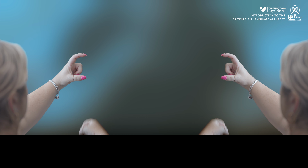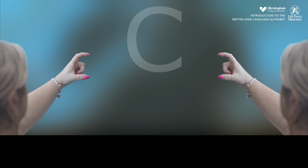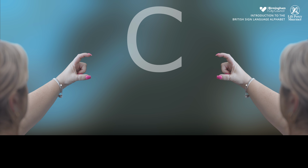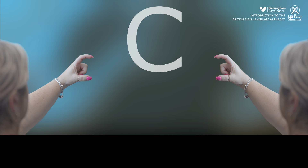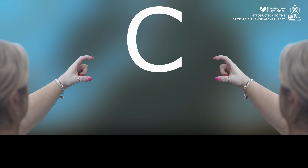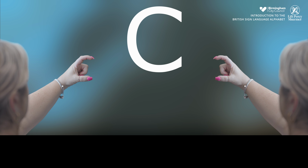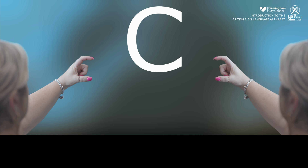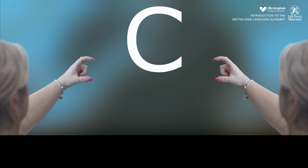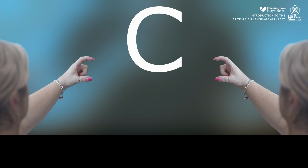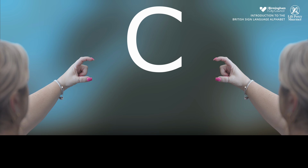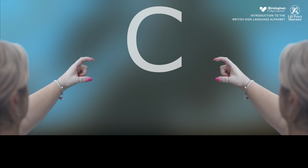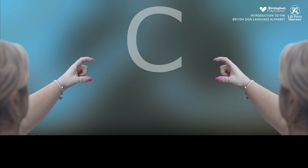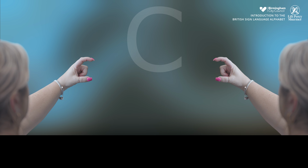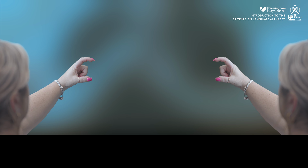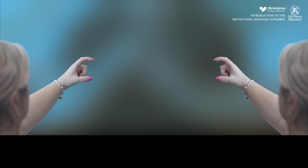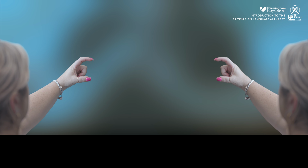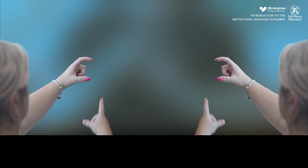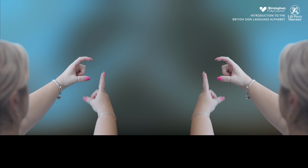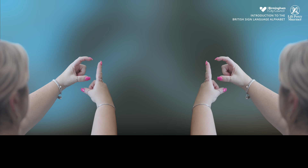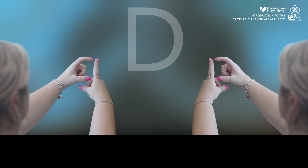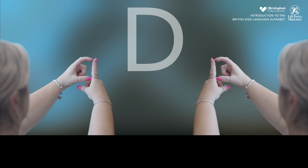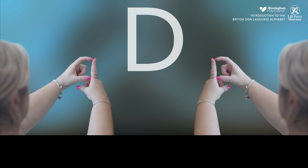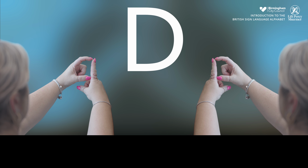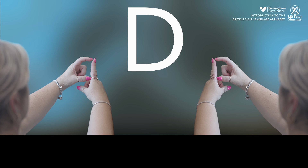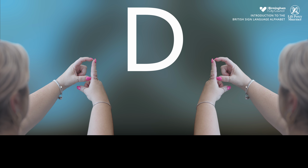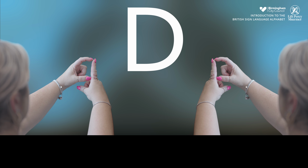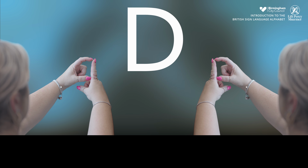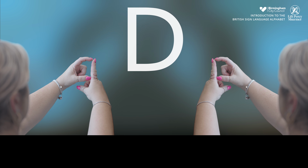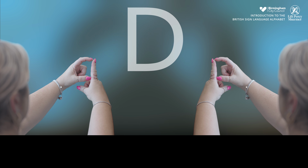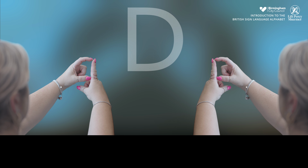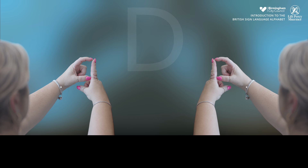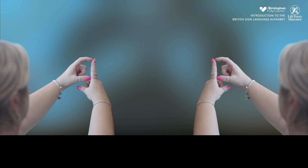C D